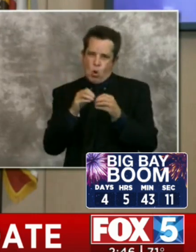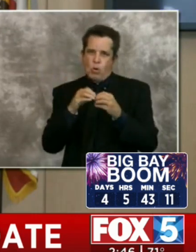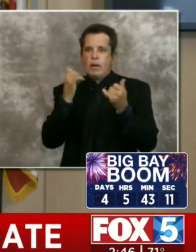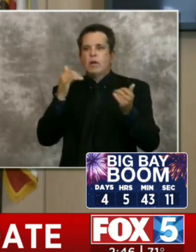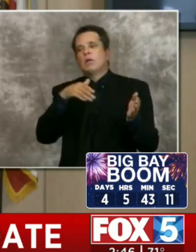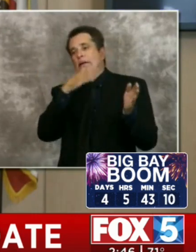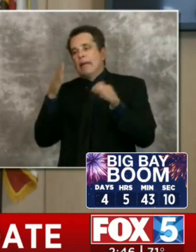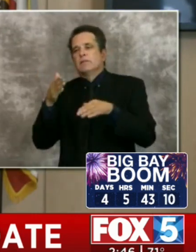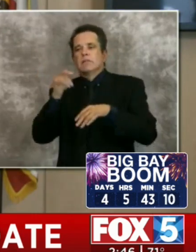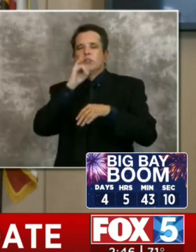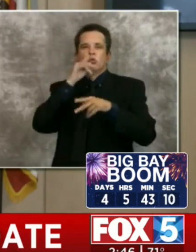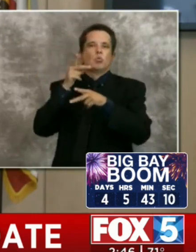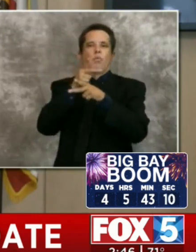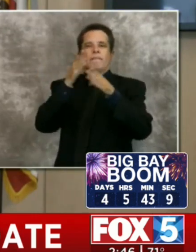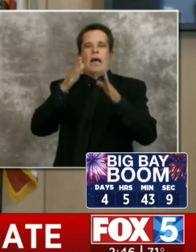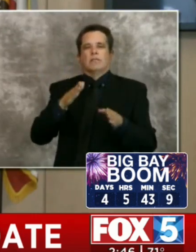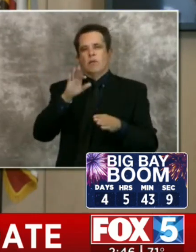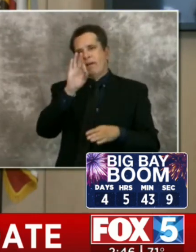GET AN UPDATE FROM SUPERVISOR